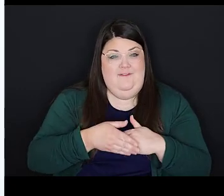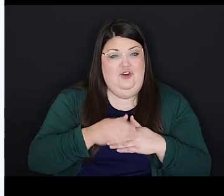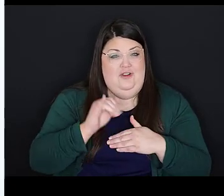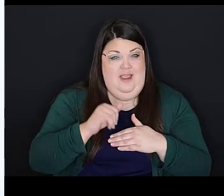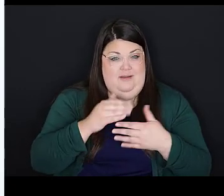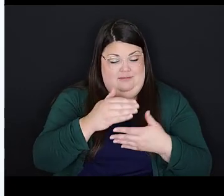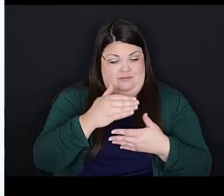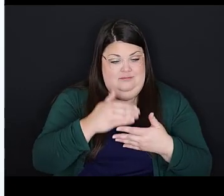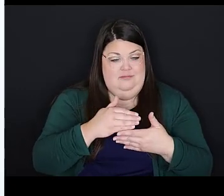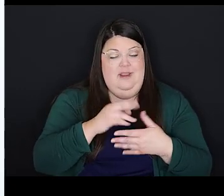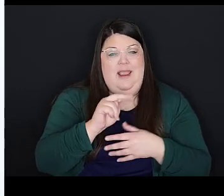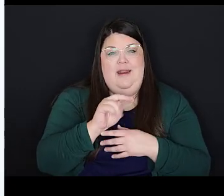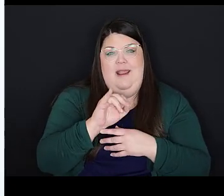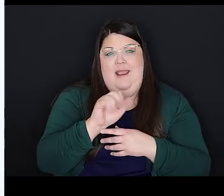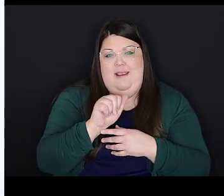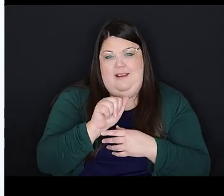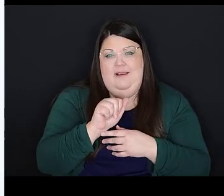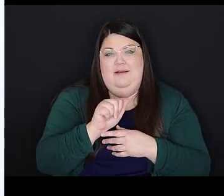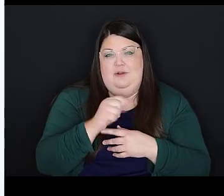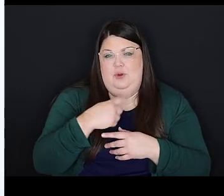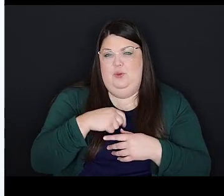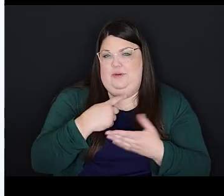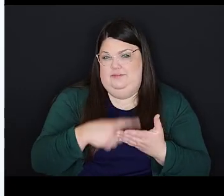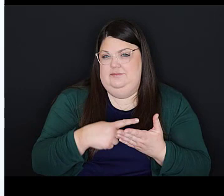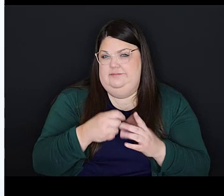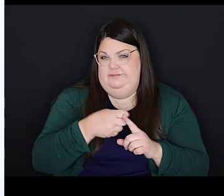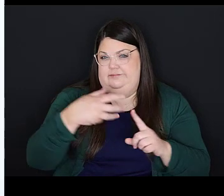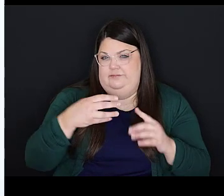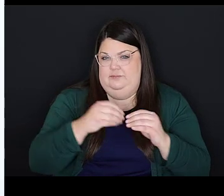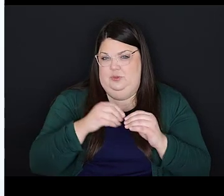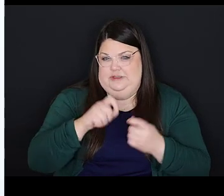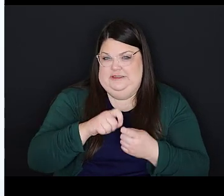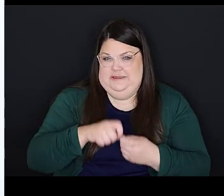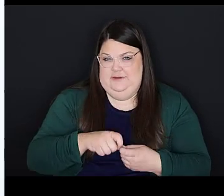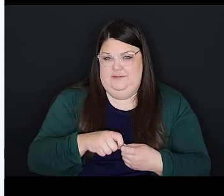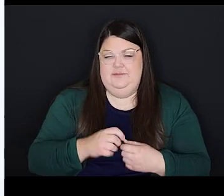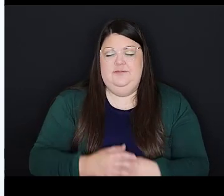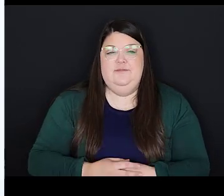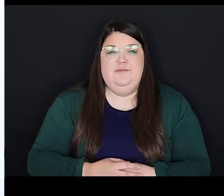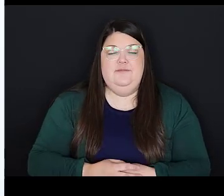letter is the NIA, which we will go over in detail in this recording.